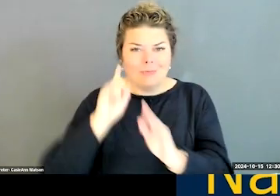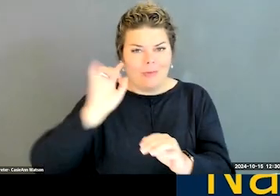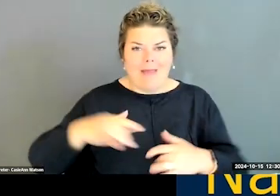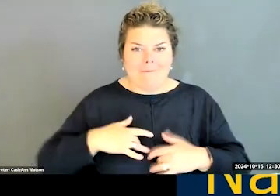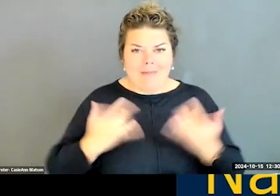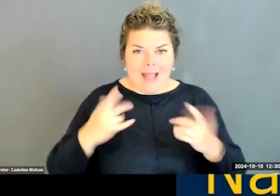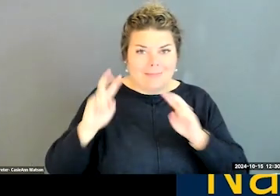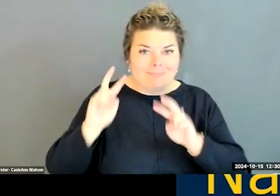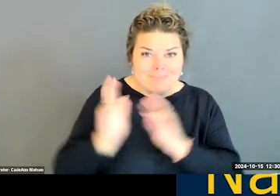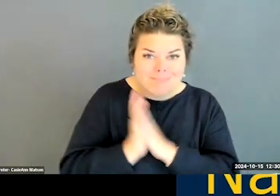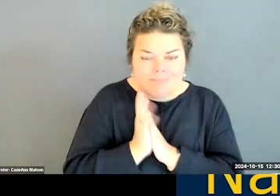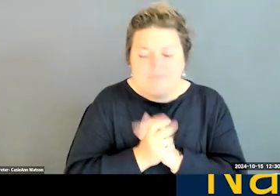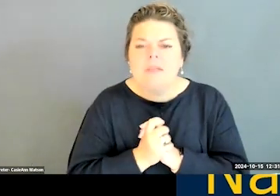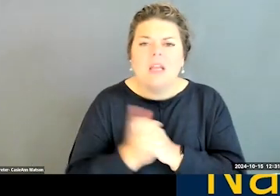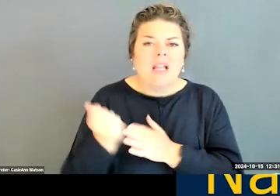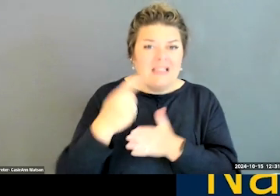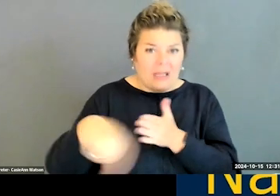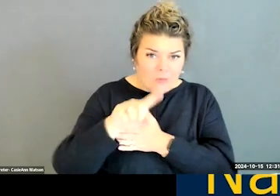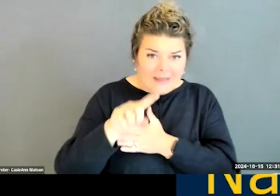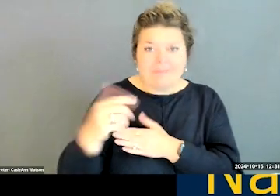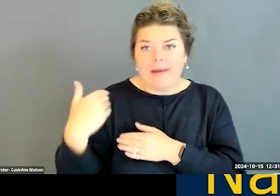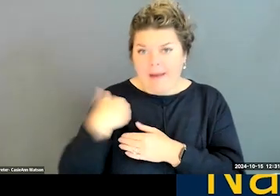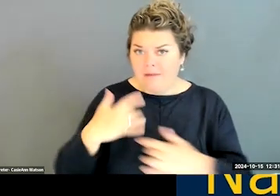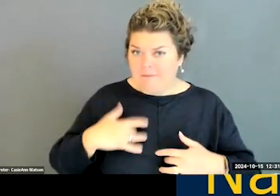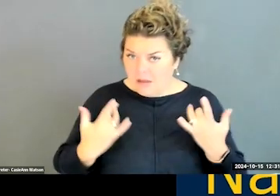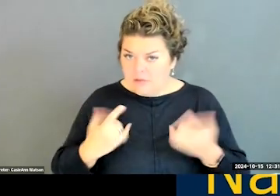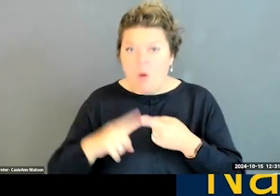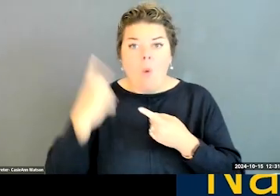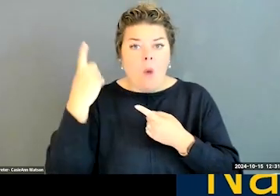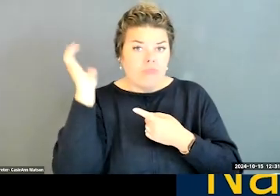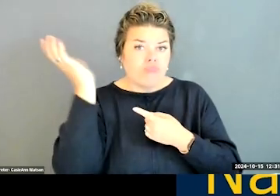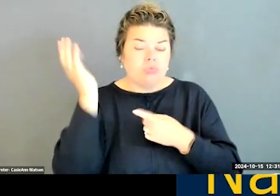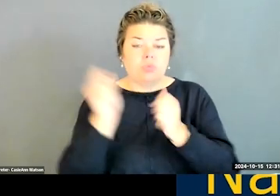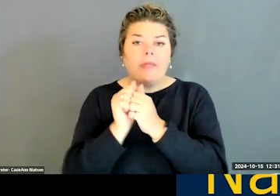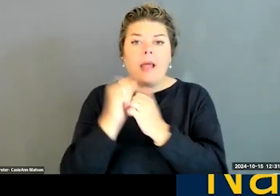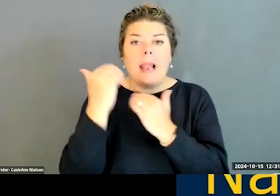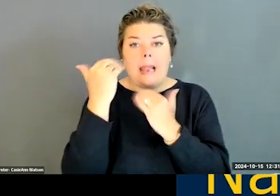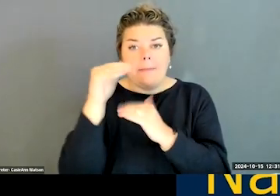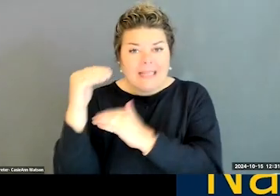Later next week, we have quite a few events. We've got a presentation on limitations and accommodations.